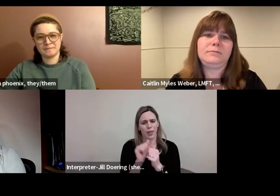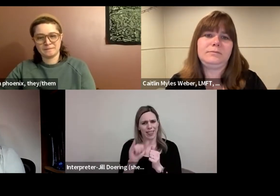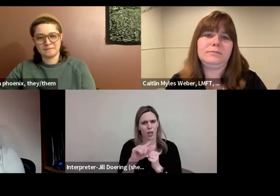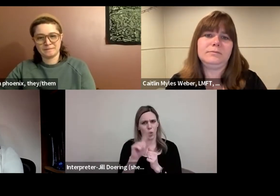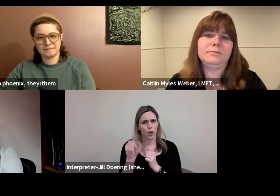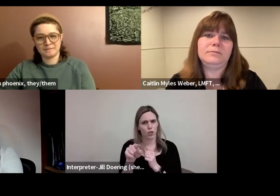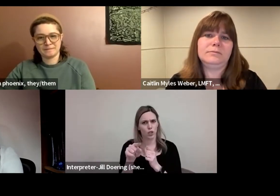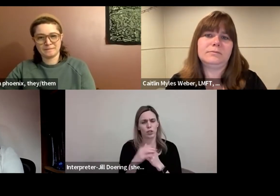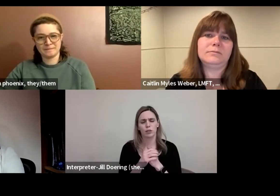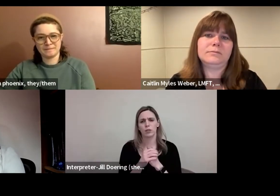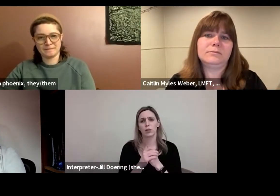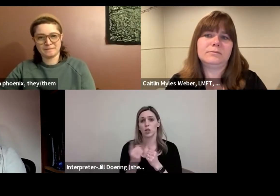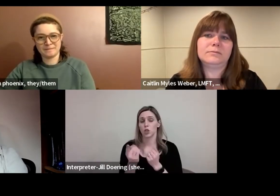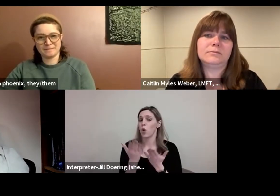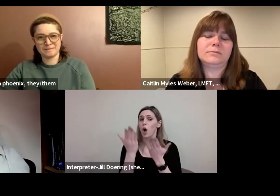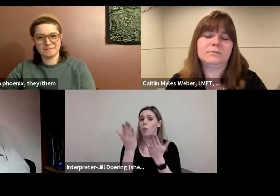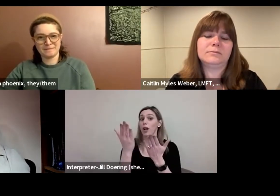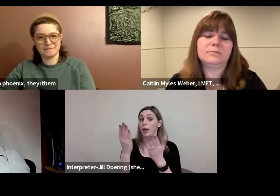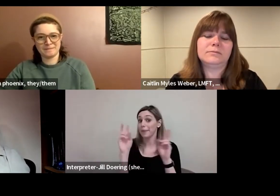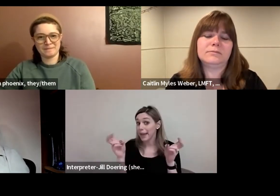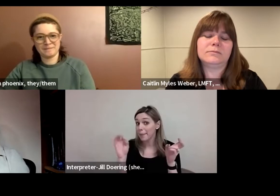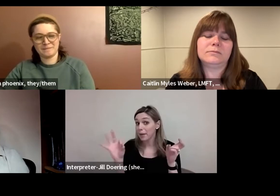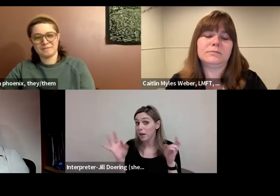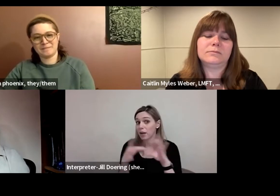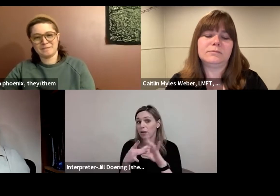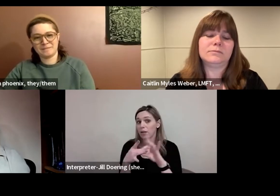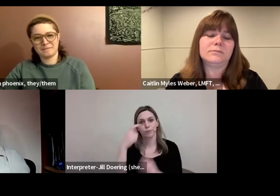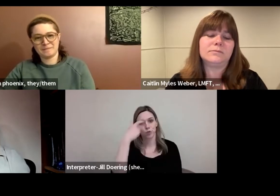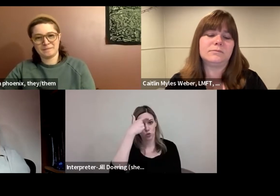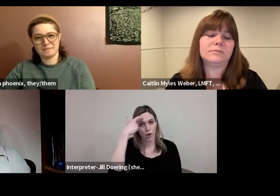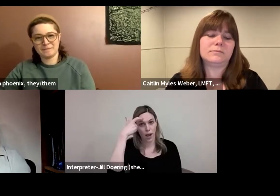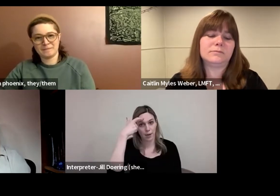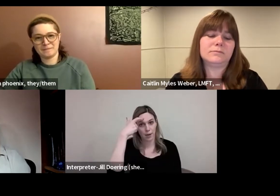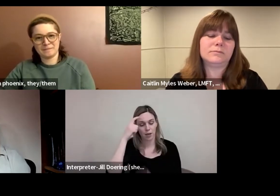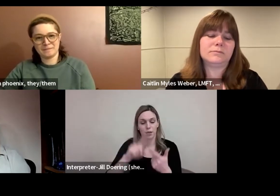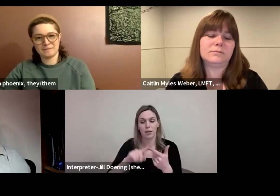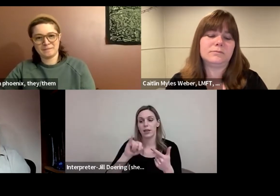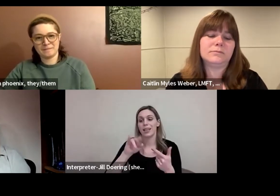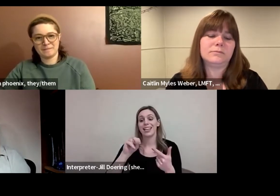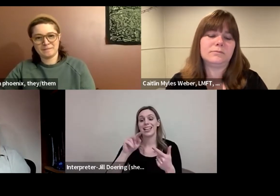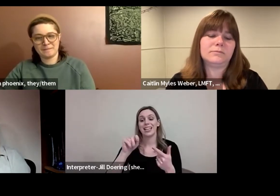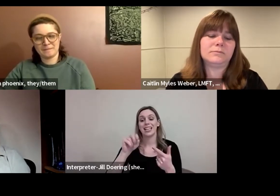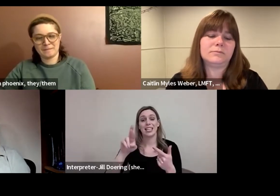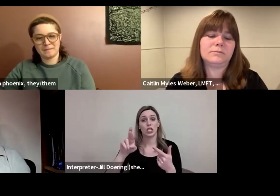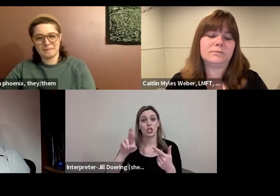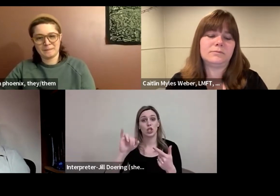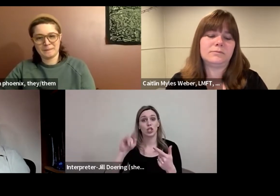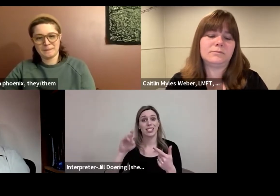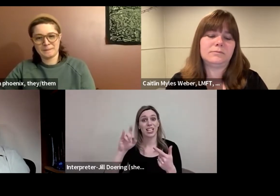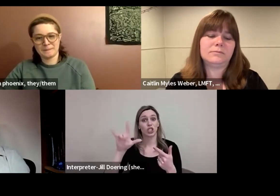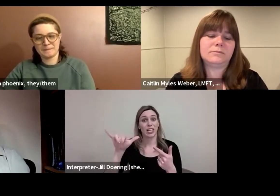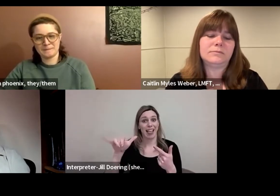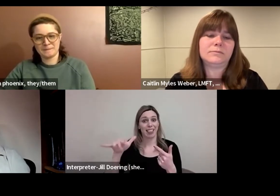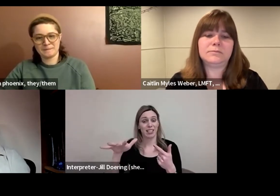y'all brought up trauma, y'all brought up intersectionality in some ways. And I'm wondering for folks,